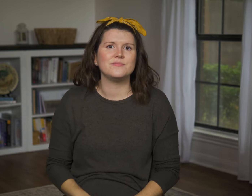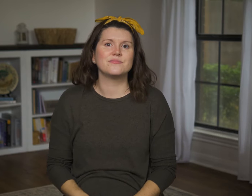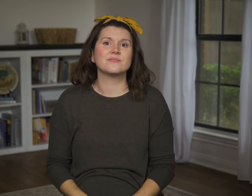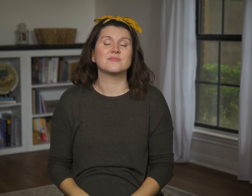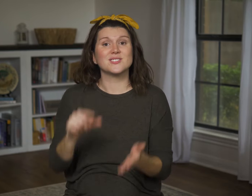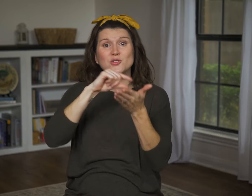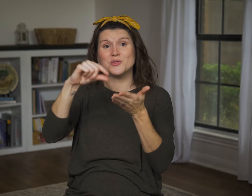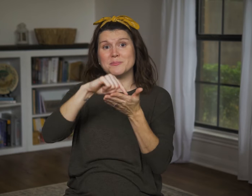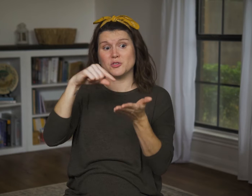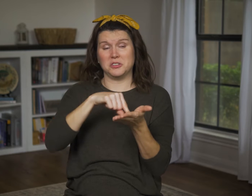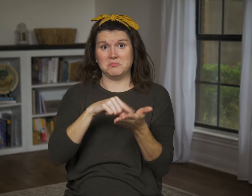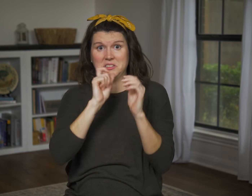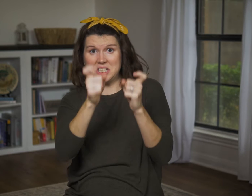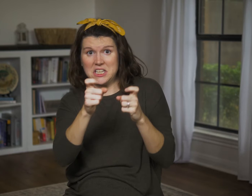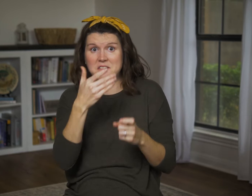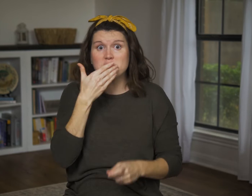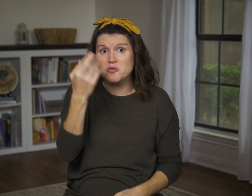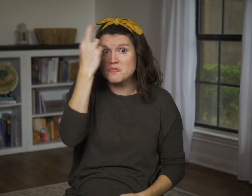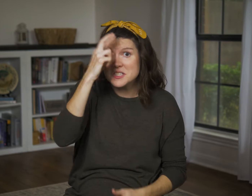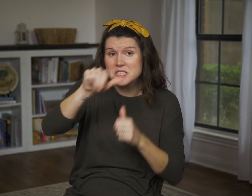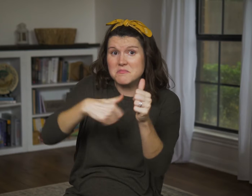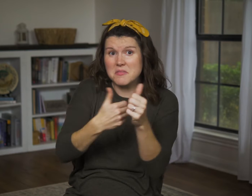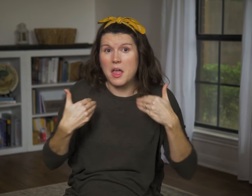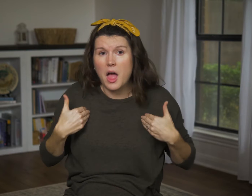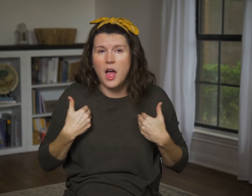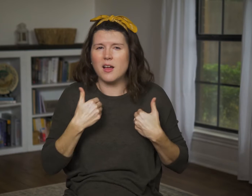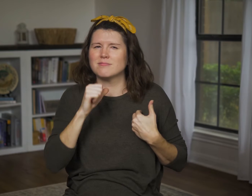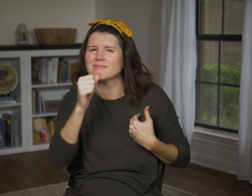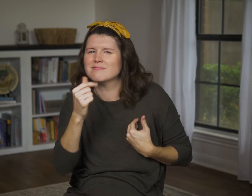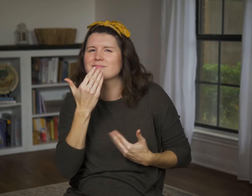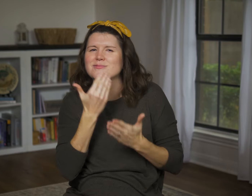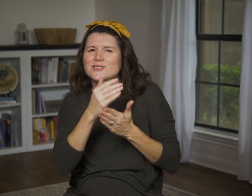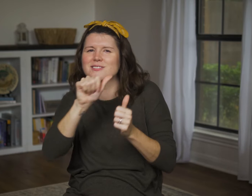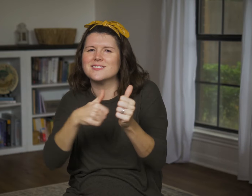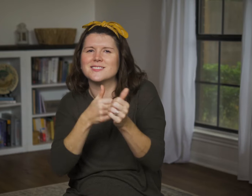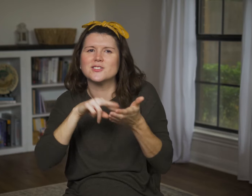Scripture doesn’t give any reason to think they have ill intentions,